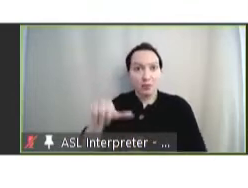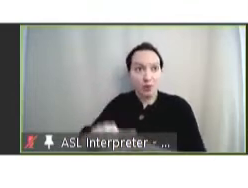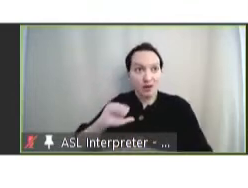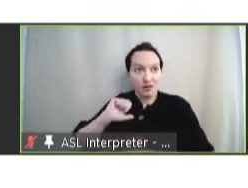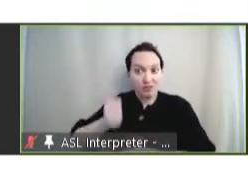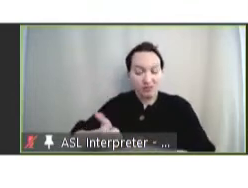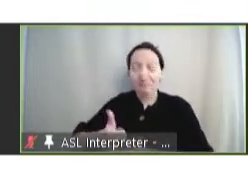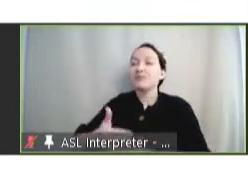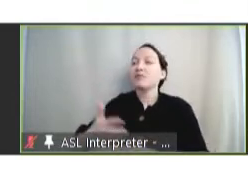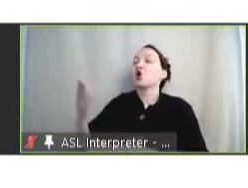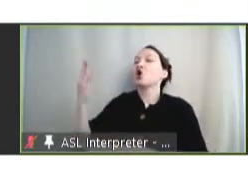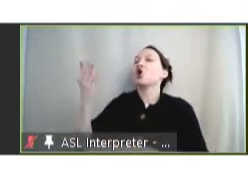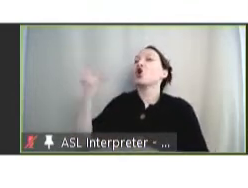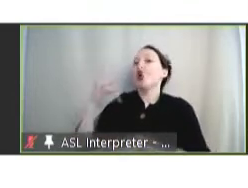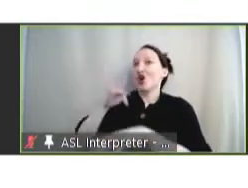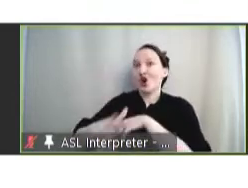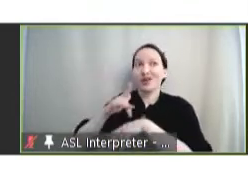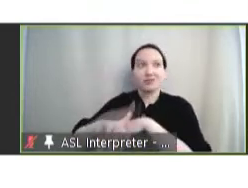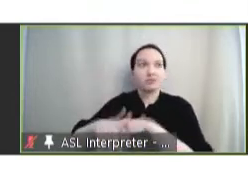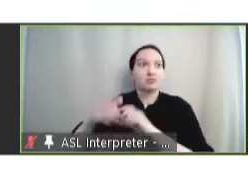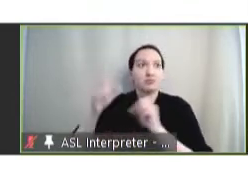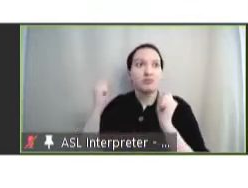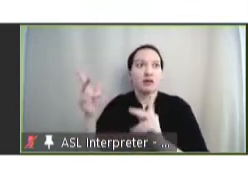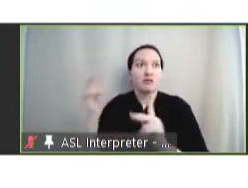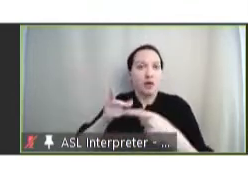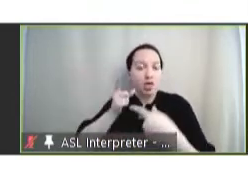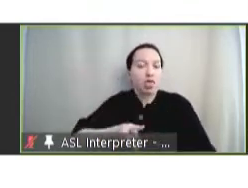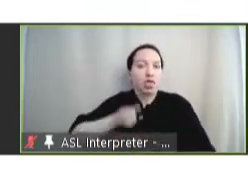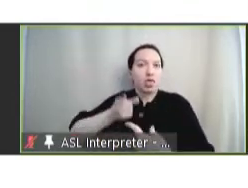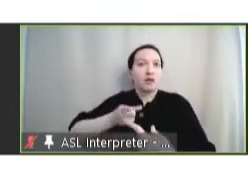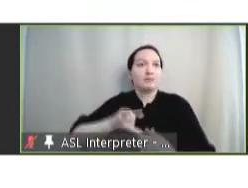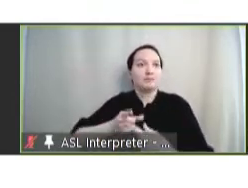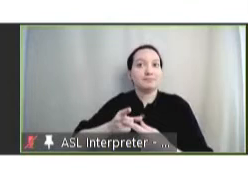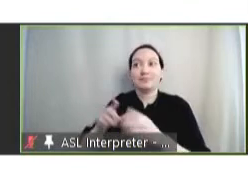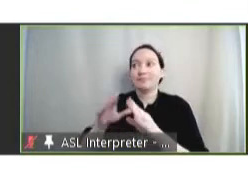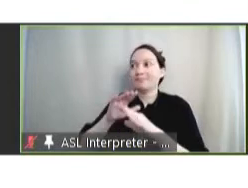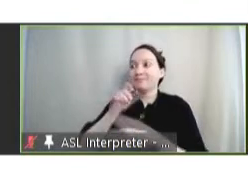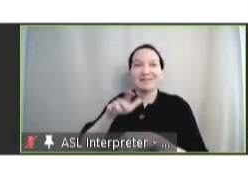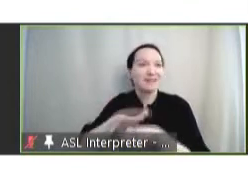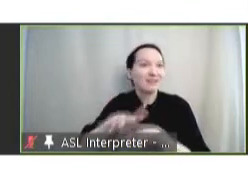on in the pandemic was so challenging due to a lack of interpreters of hospital call centers.